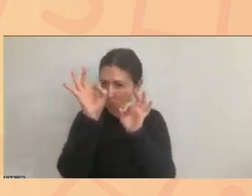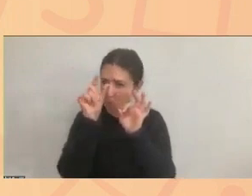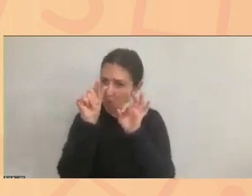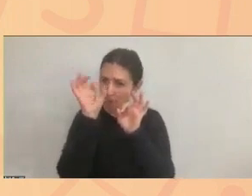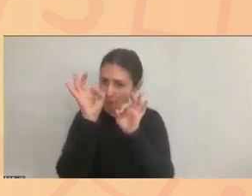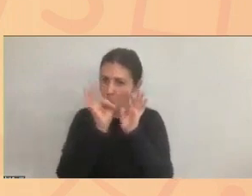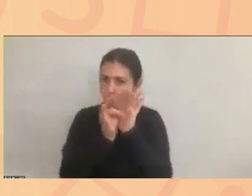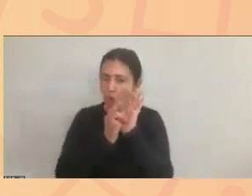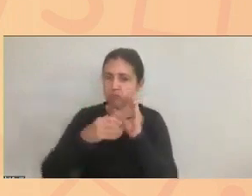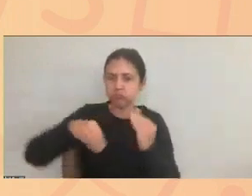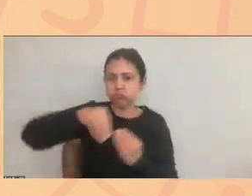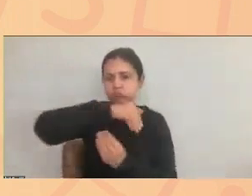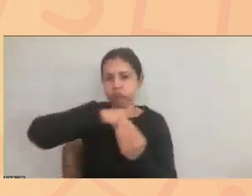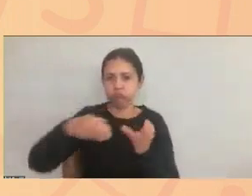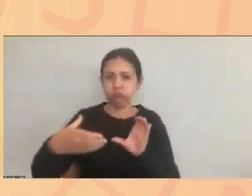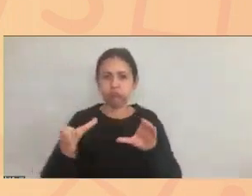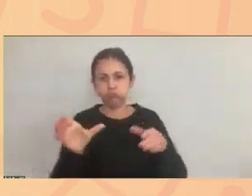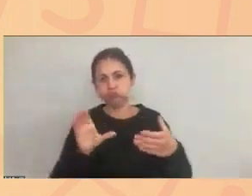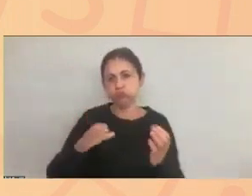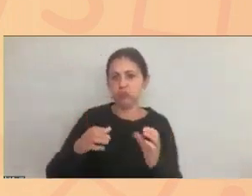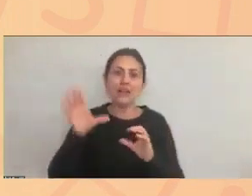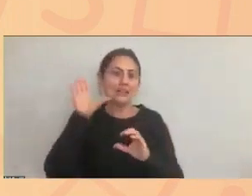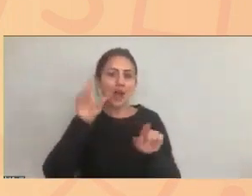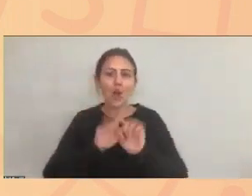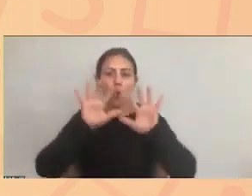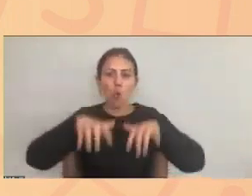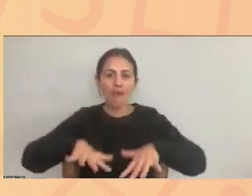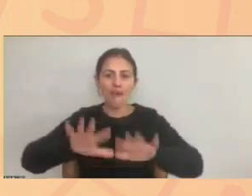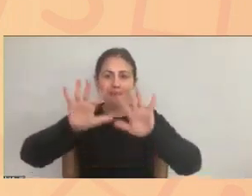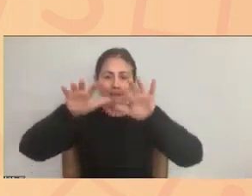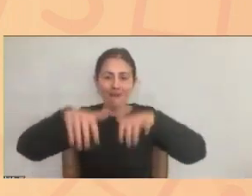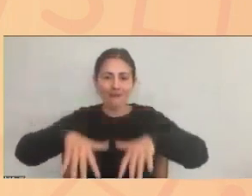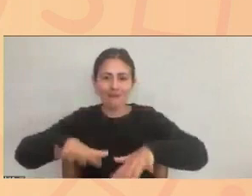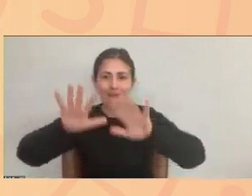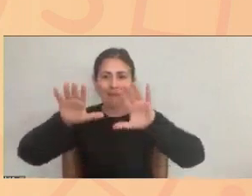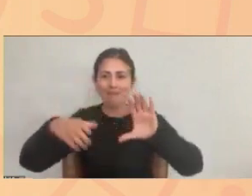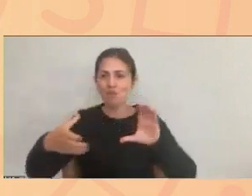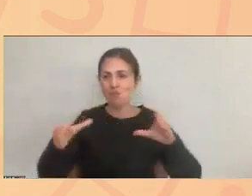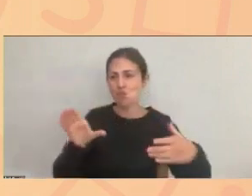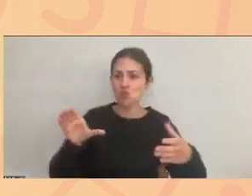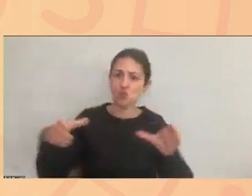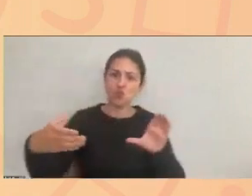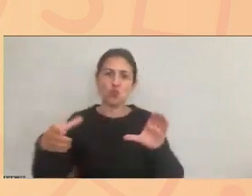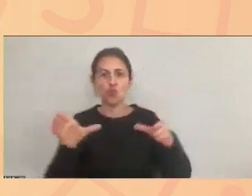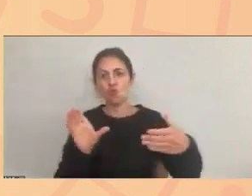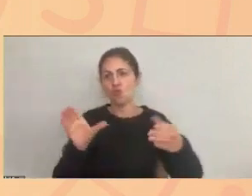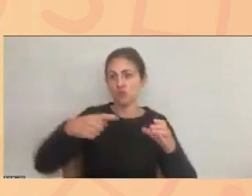then they create the sound of waves, of ocean or of tidal movements. We have a lot of bells.